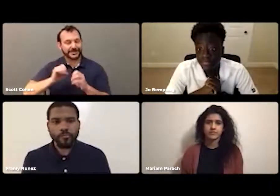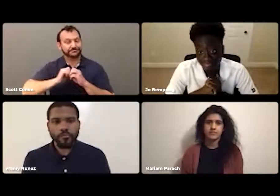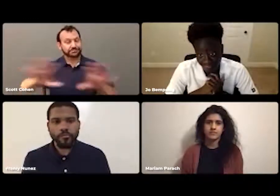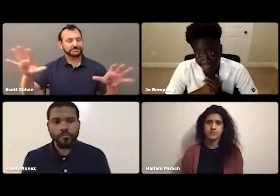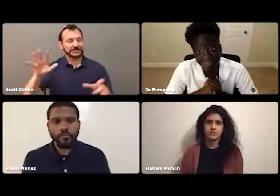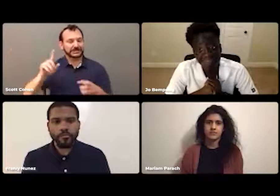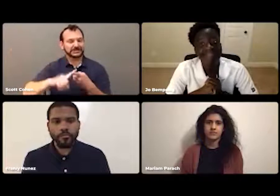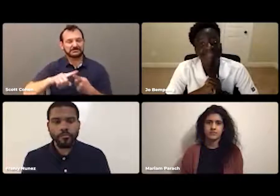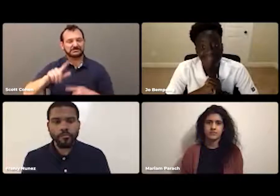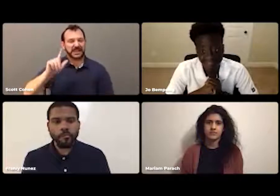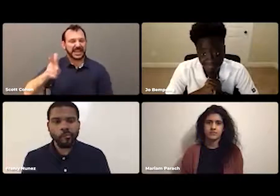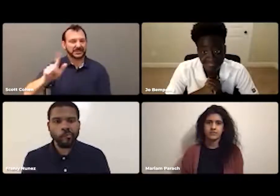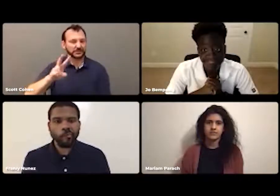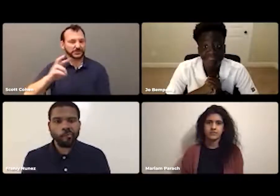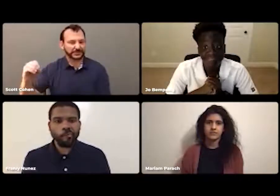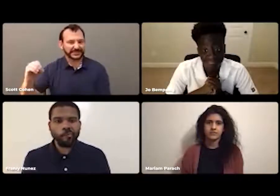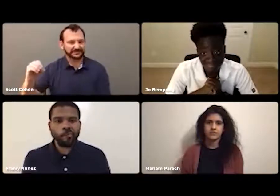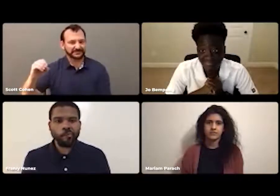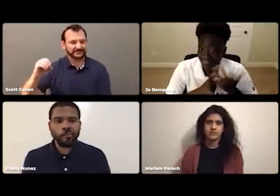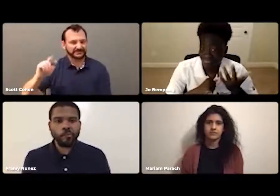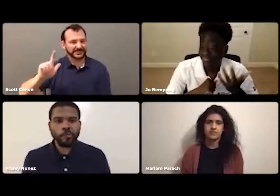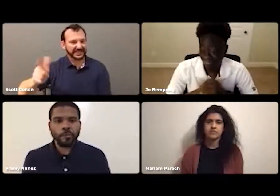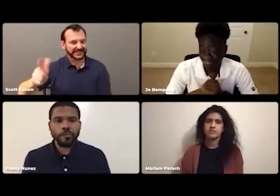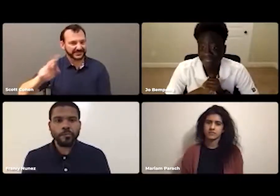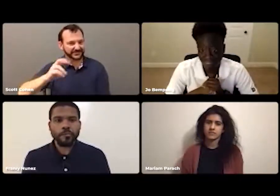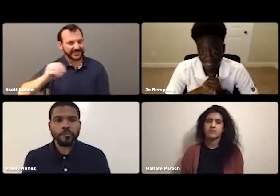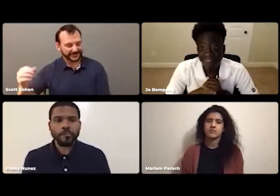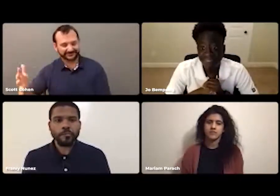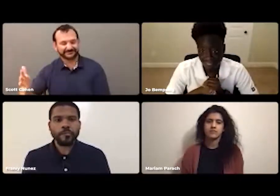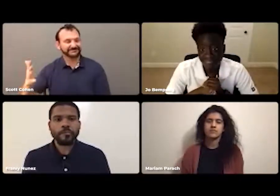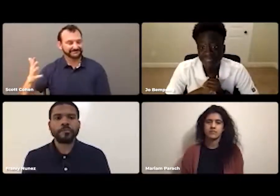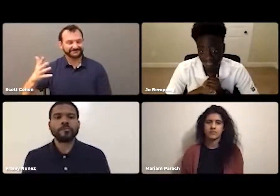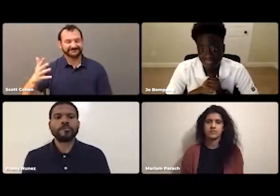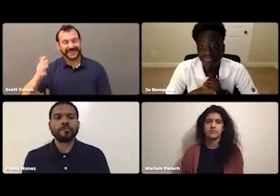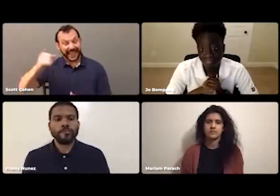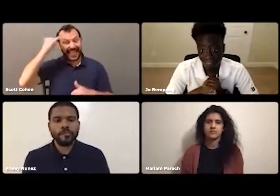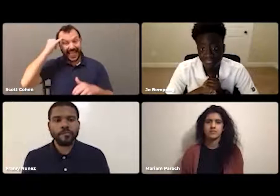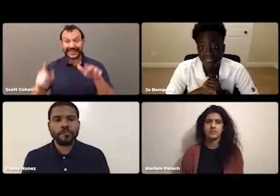STEM, as a word, wasn't common until the late 2000s.